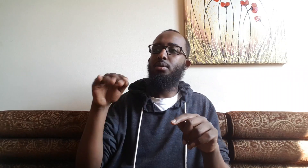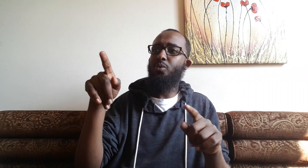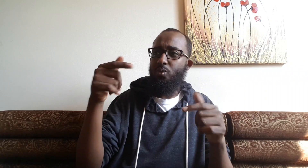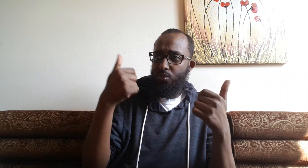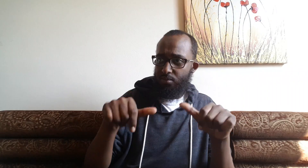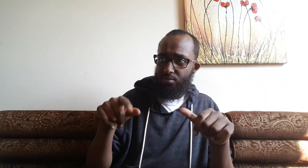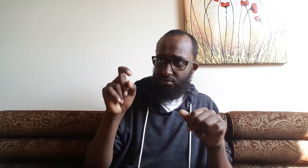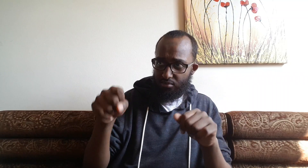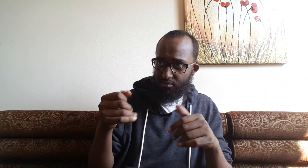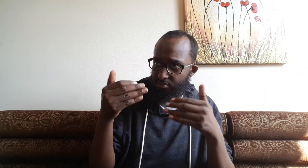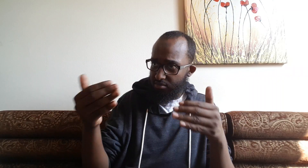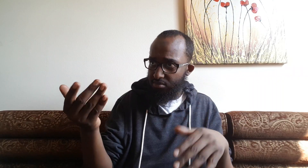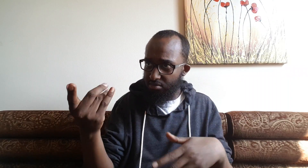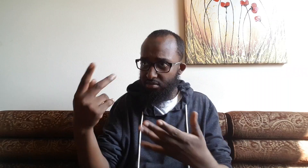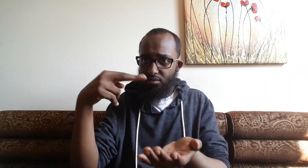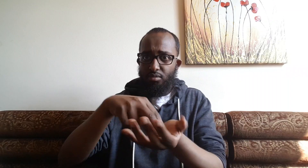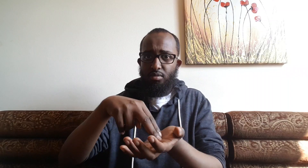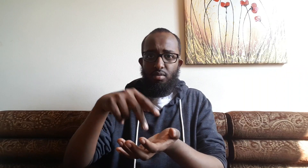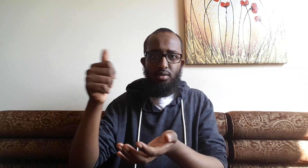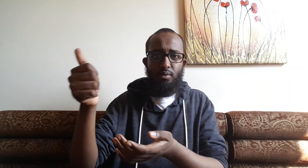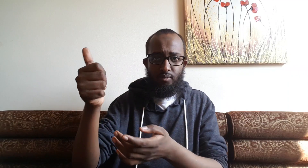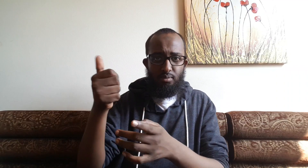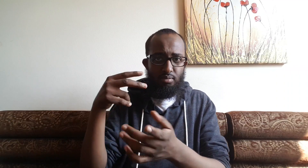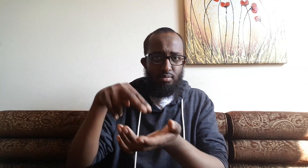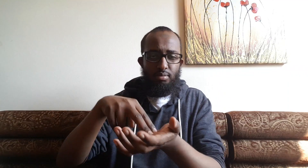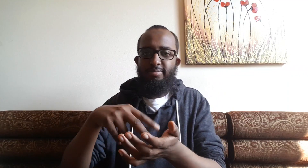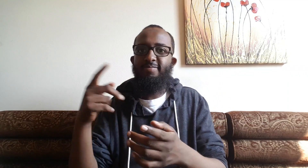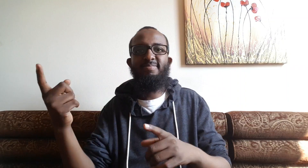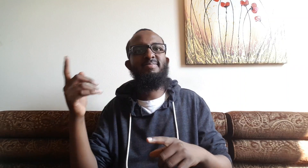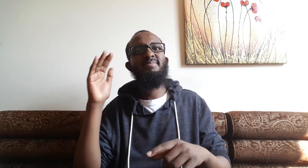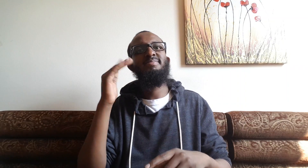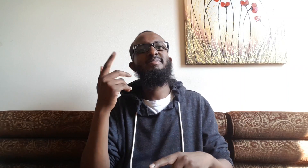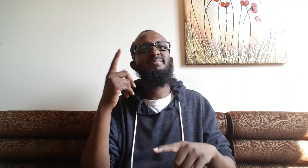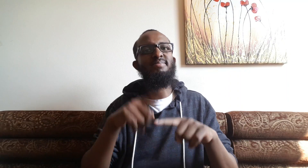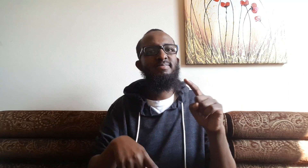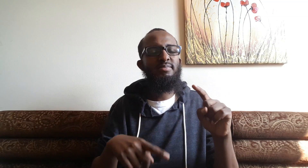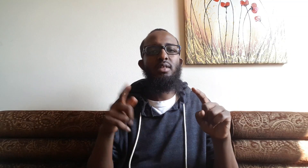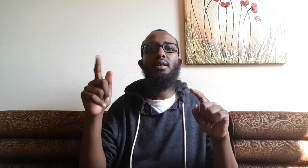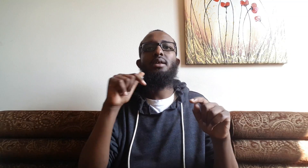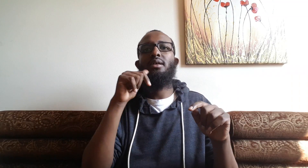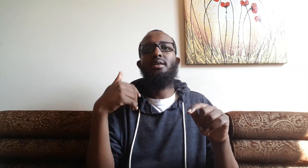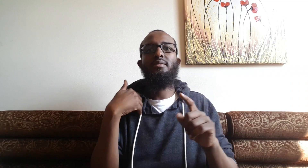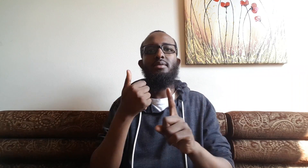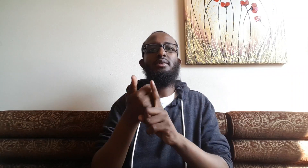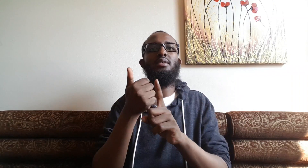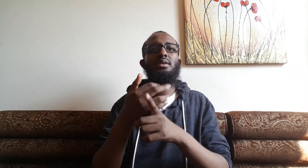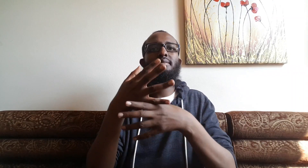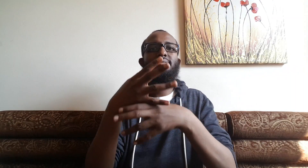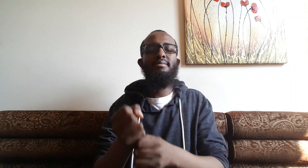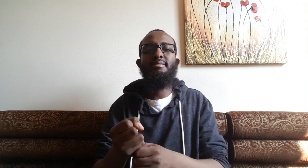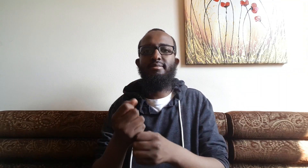And I also encouraged him to stand up for himself. But he was not able to due to a lack of confidence.